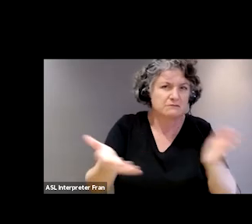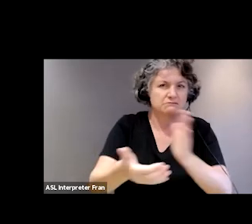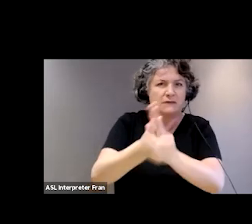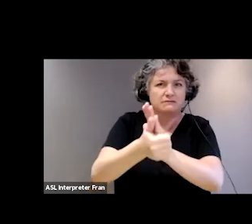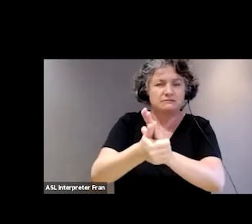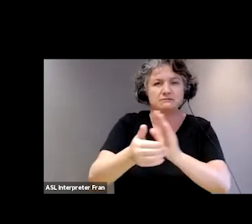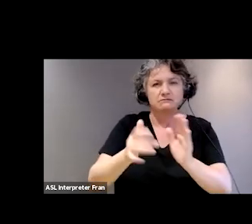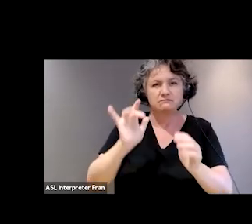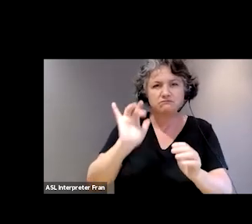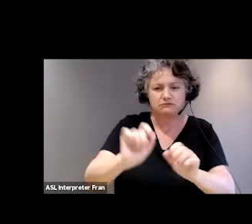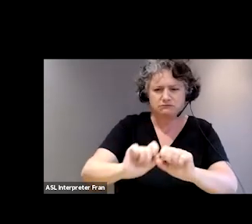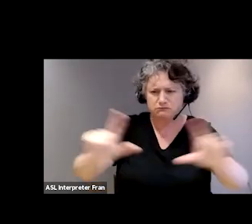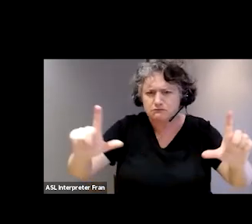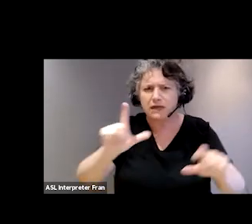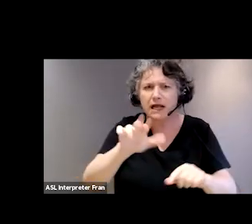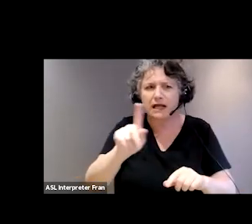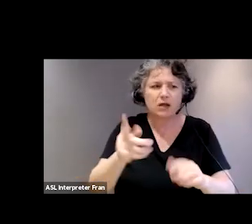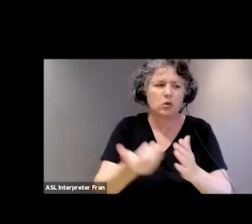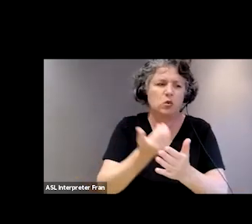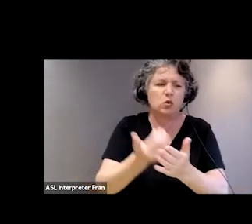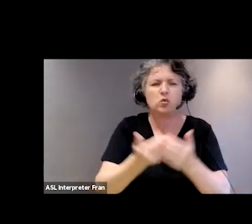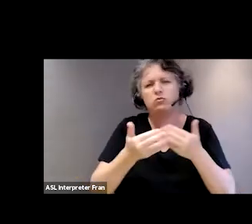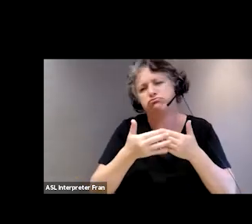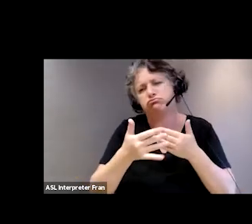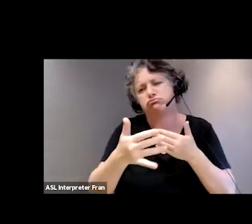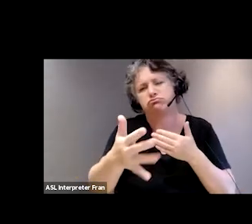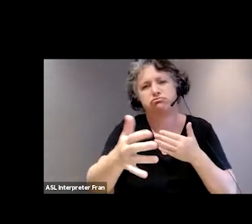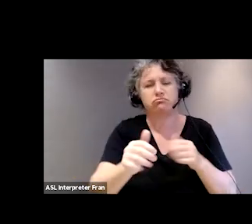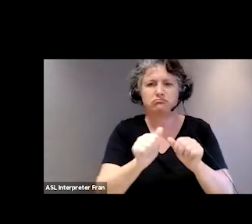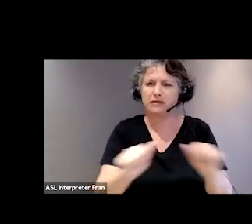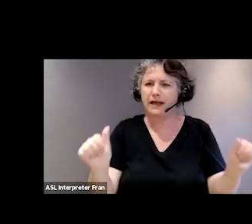Jess were saying, as a